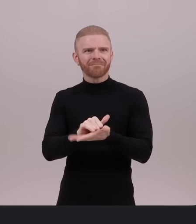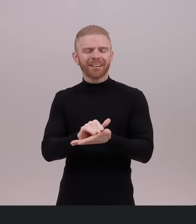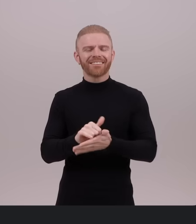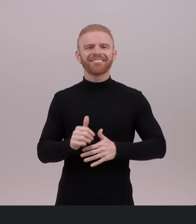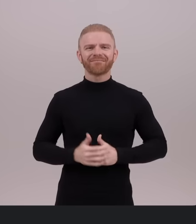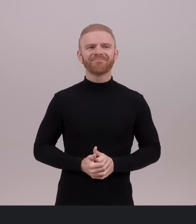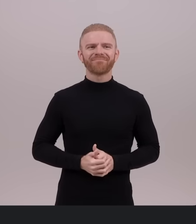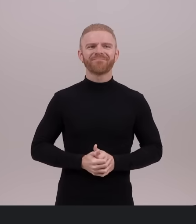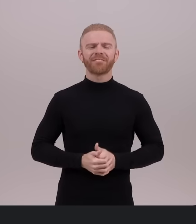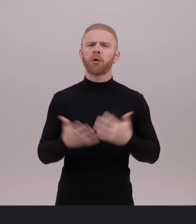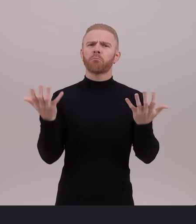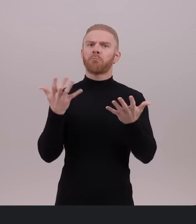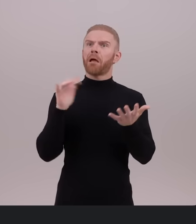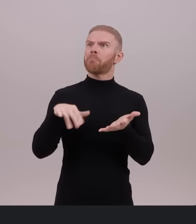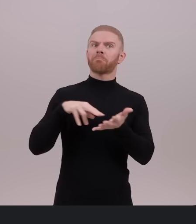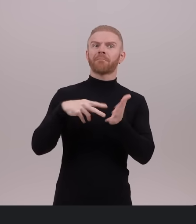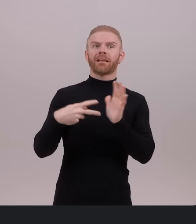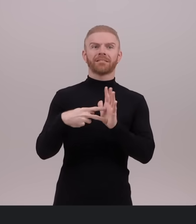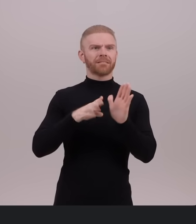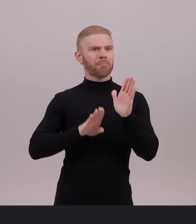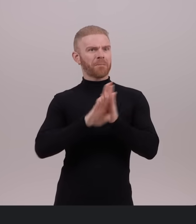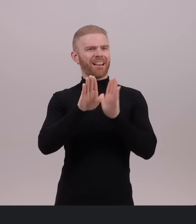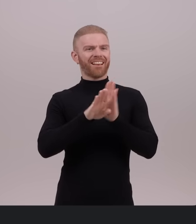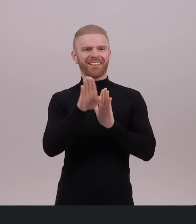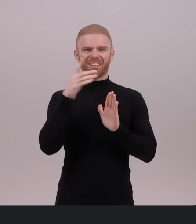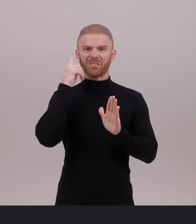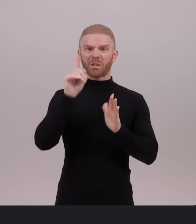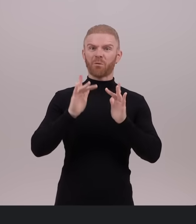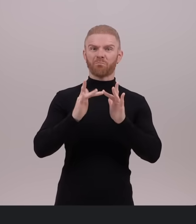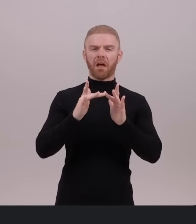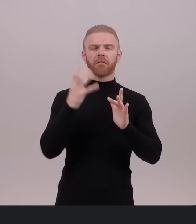What it means to build for the web is rapidly evolving.